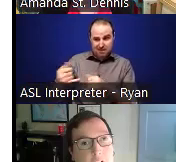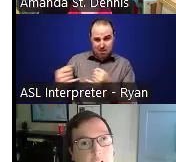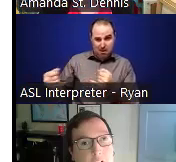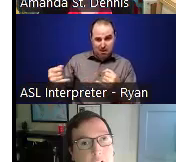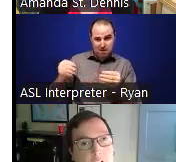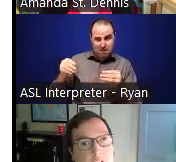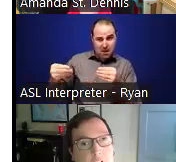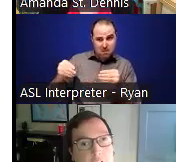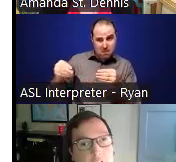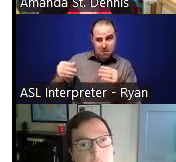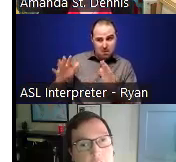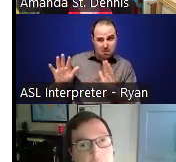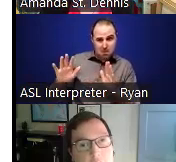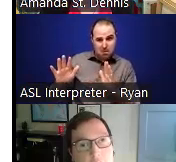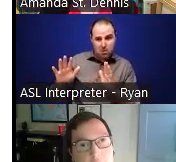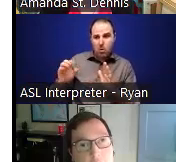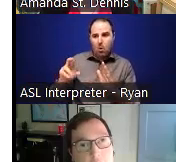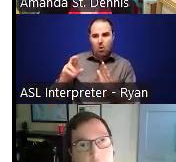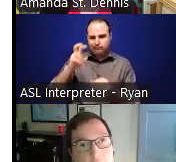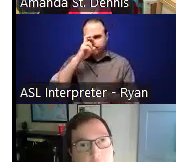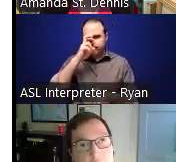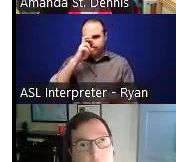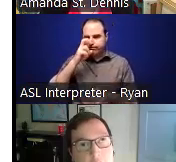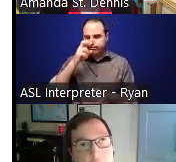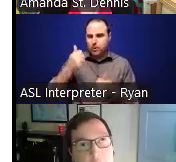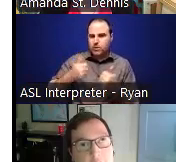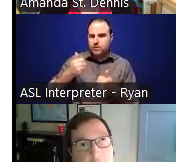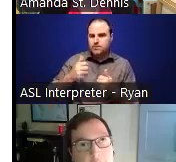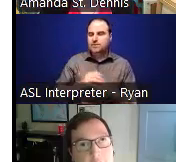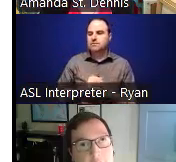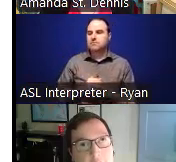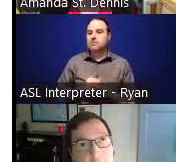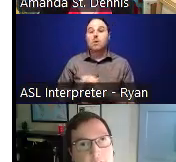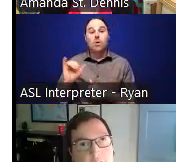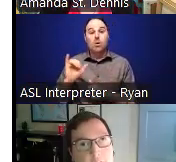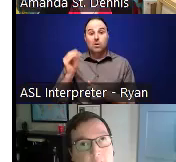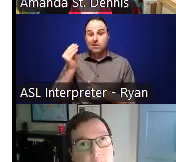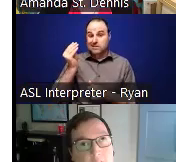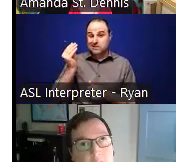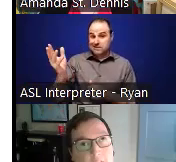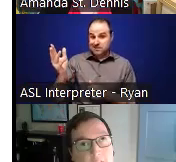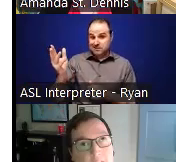be flexibility? Also communicating that some of the deadlines are hard deadlines, for example,